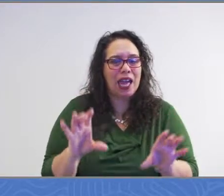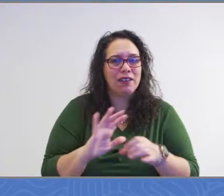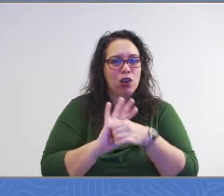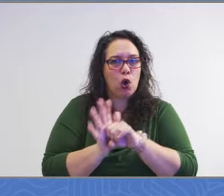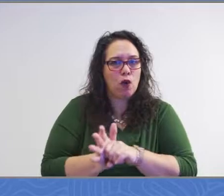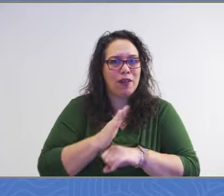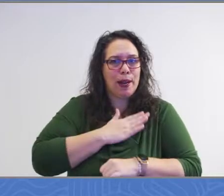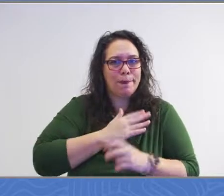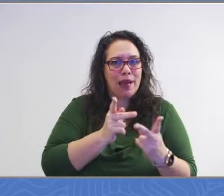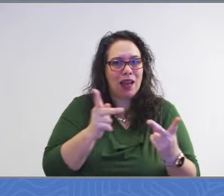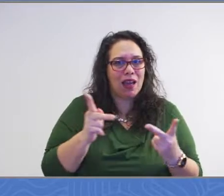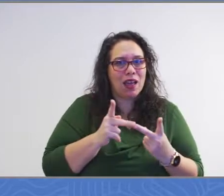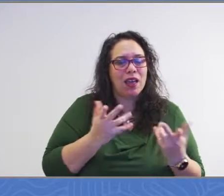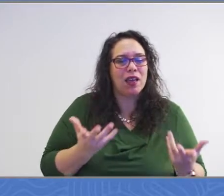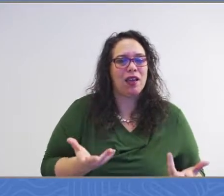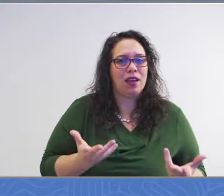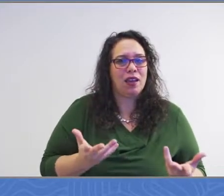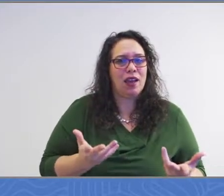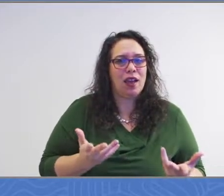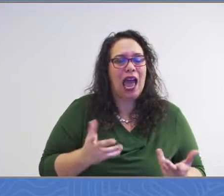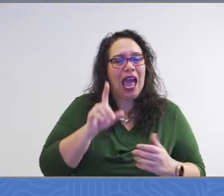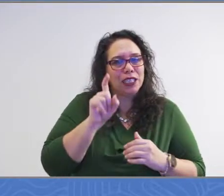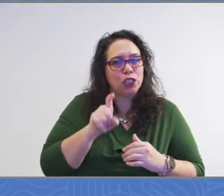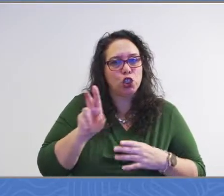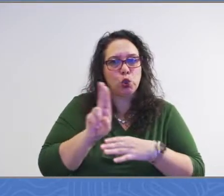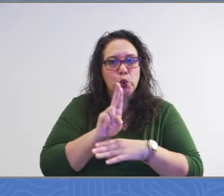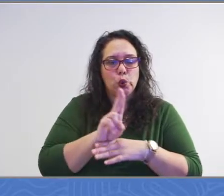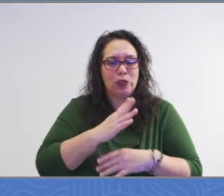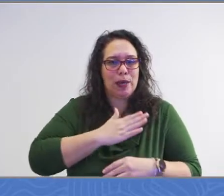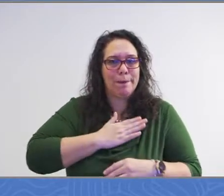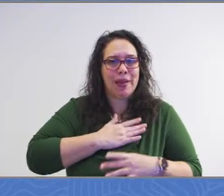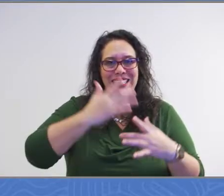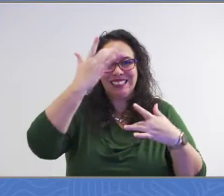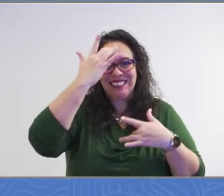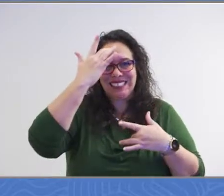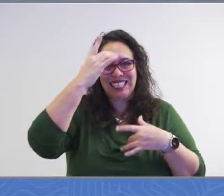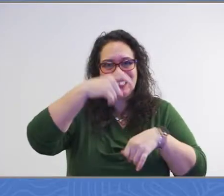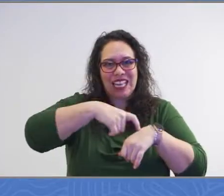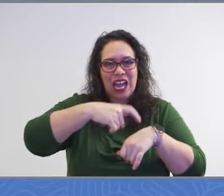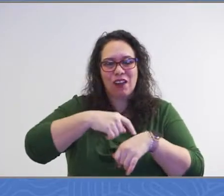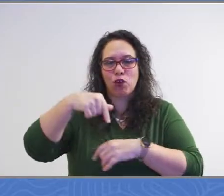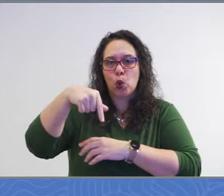and unfortunately how to use my sick time to be in quarantine, which I don't think is fair.